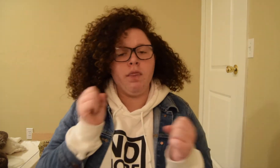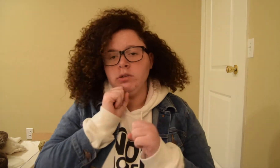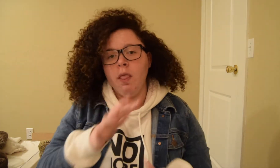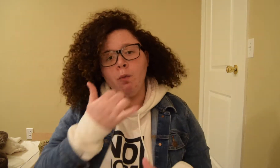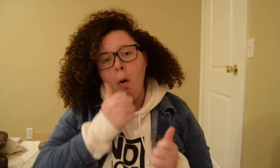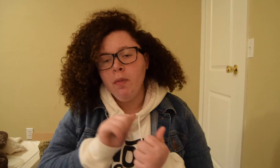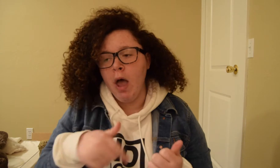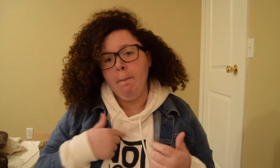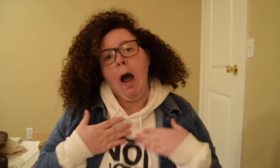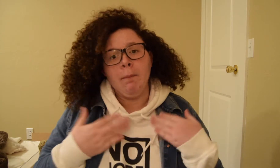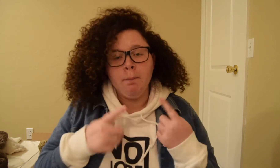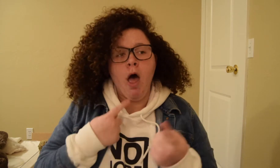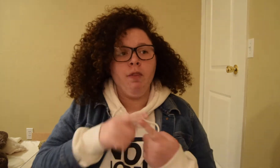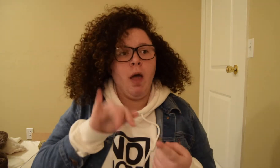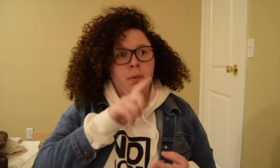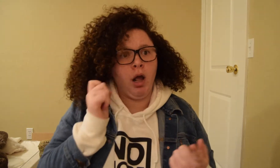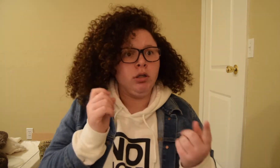There's nothing wrong with that. I'm happy about it because